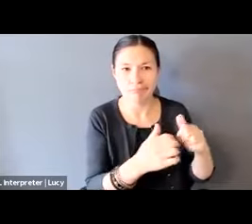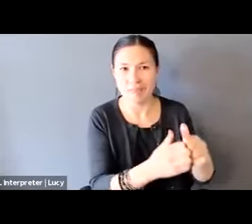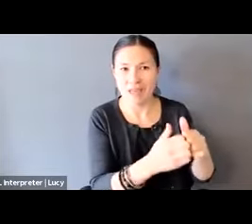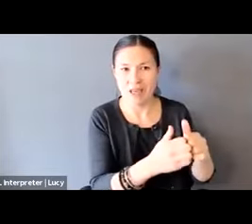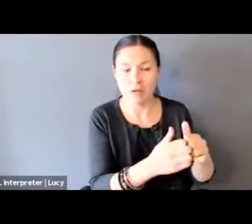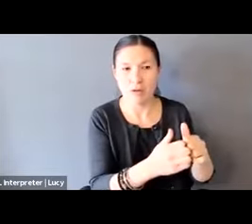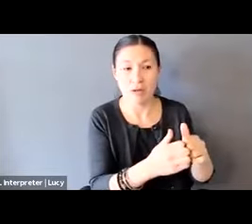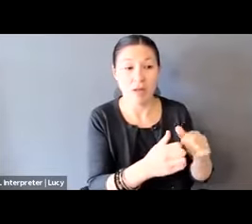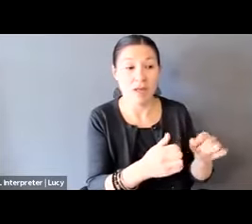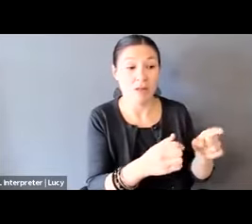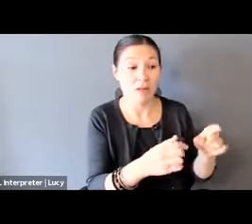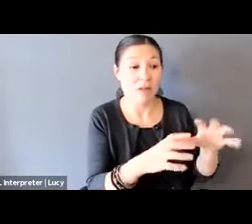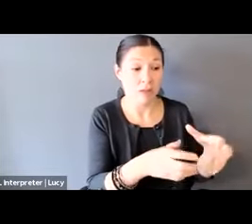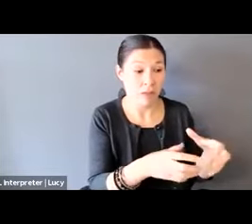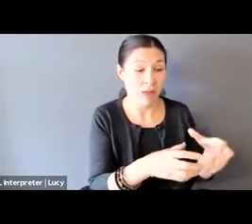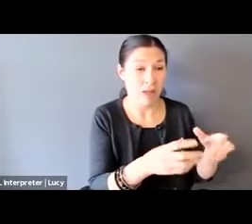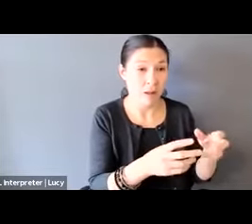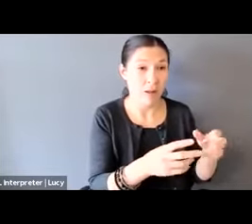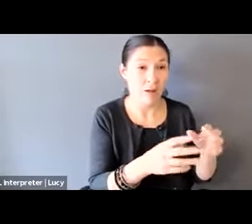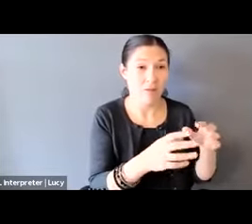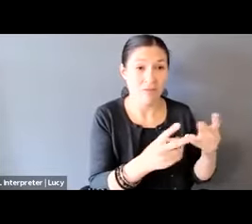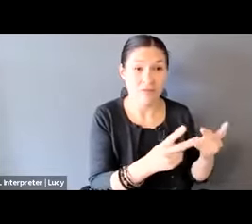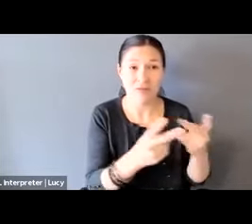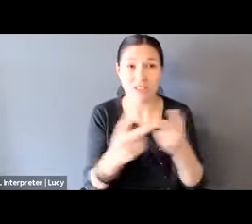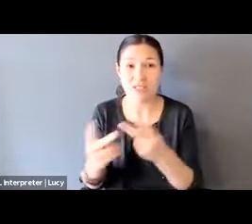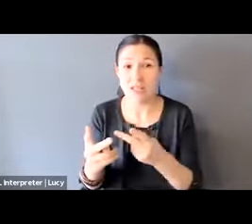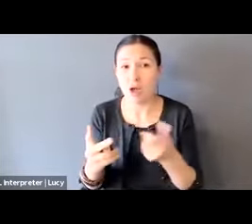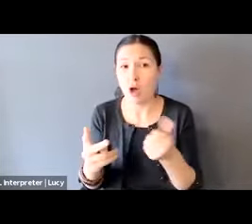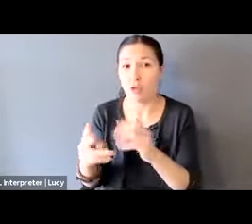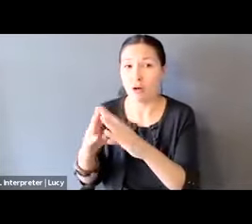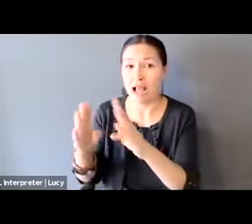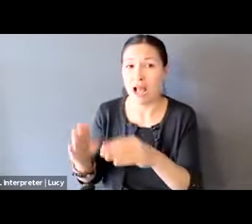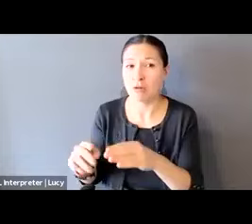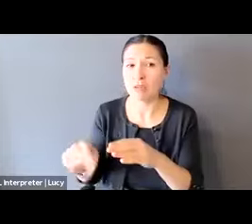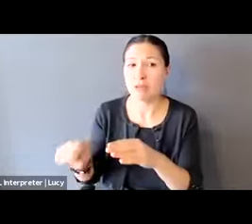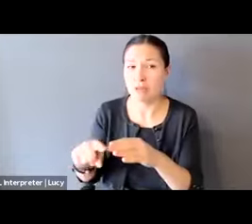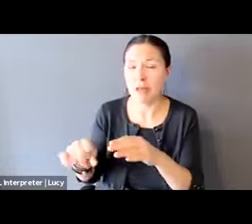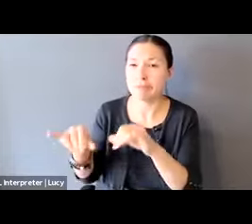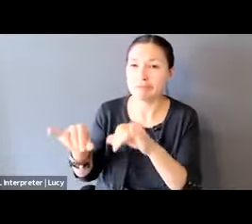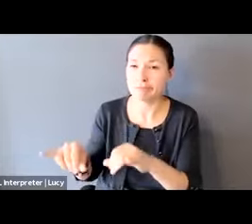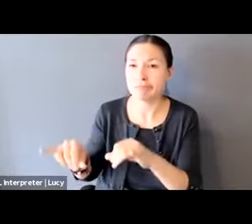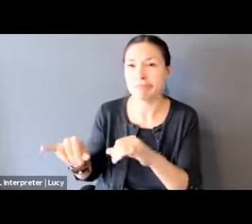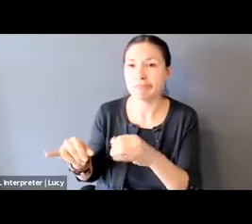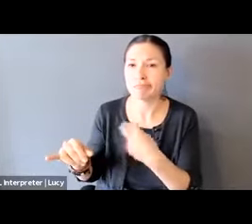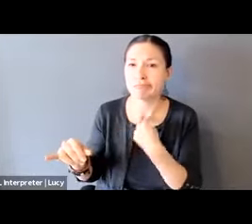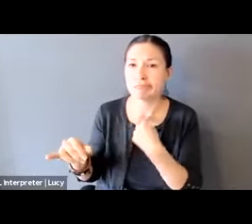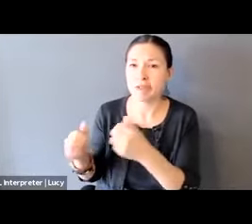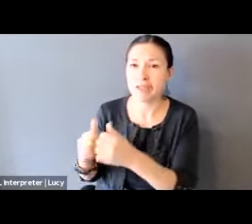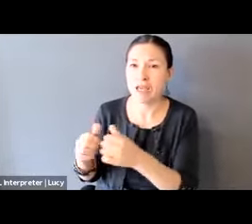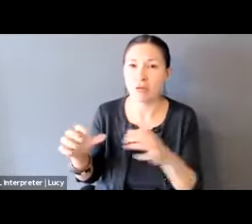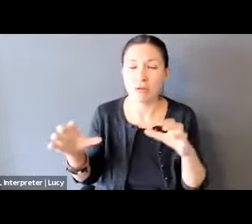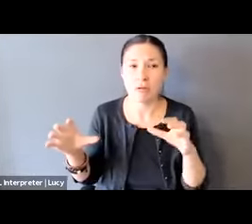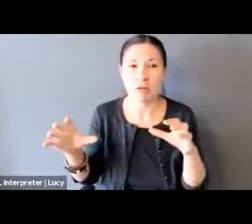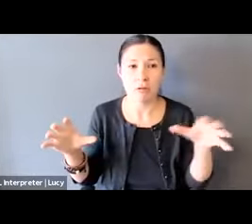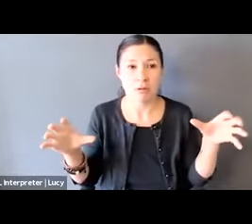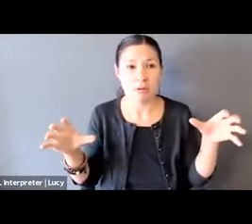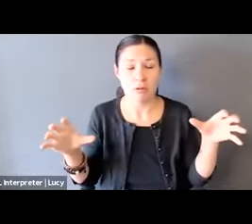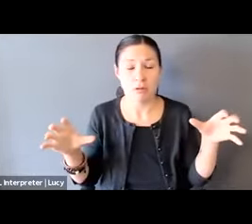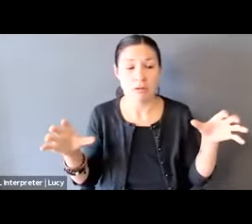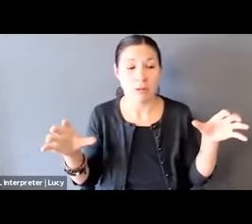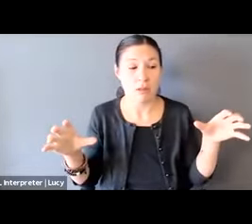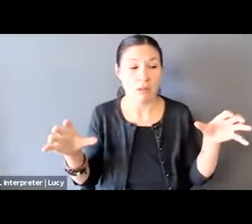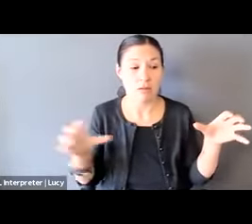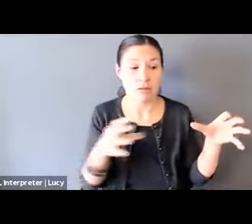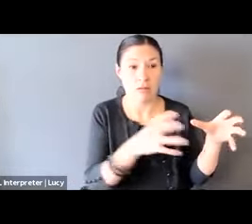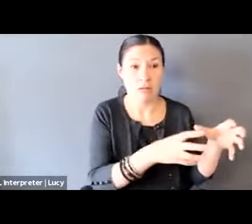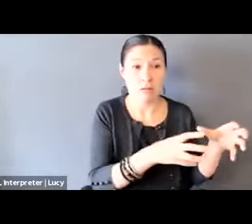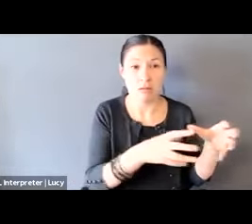from another household that is also quarantining together, they can do that with up to, I think